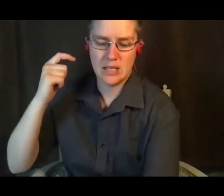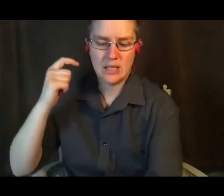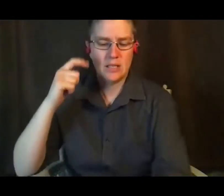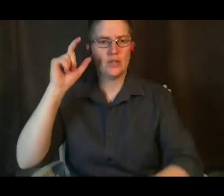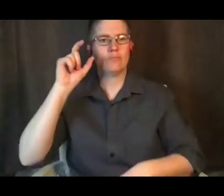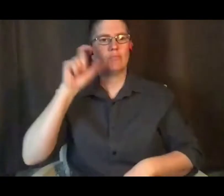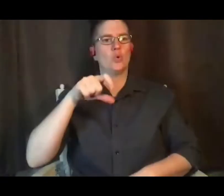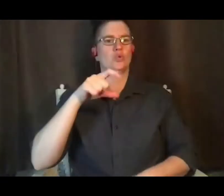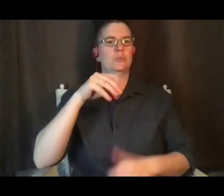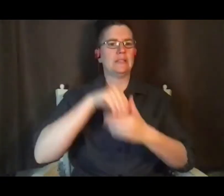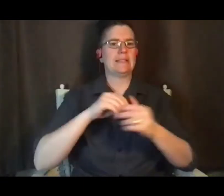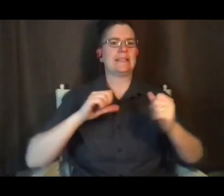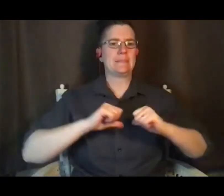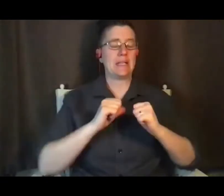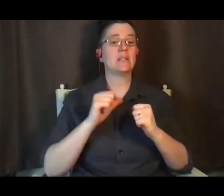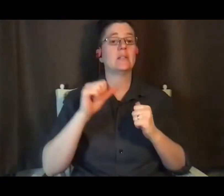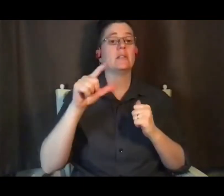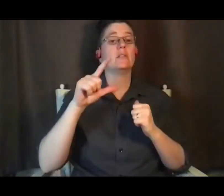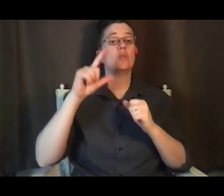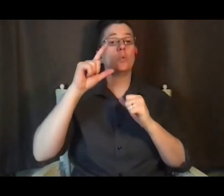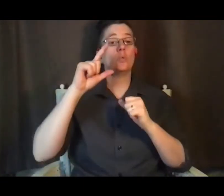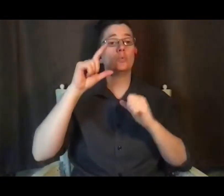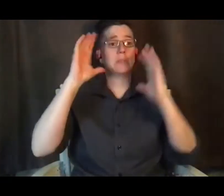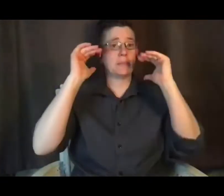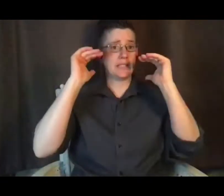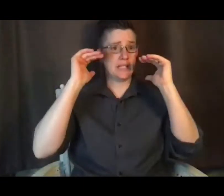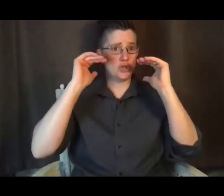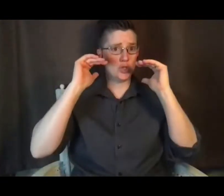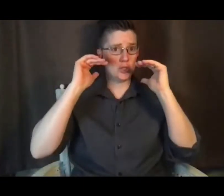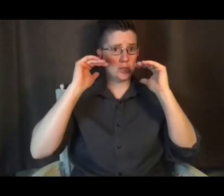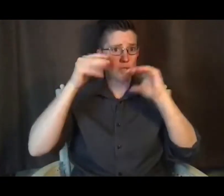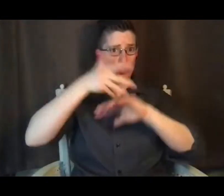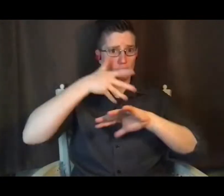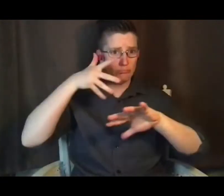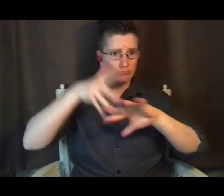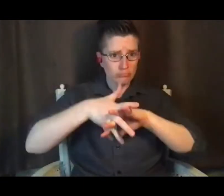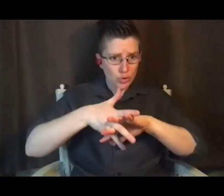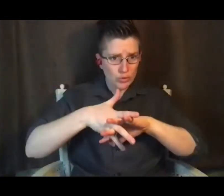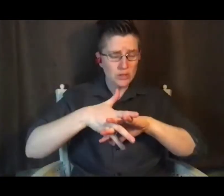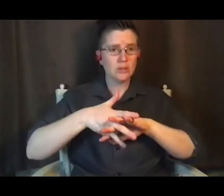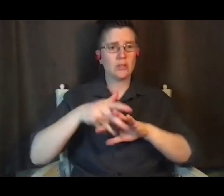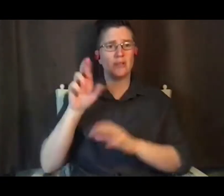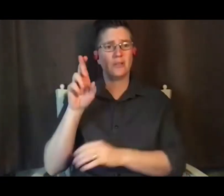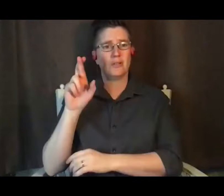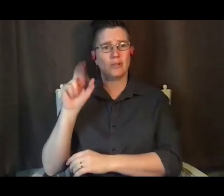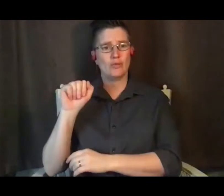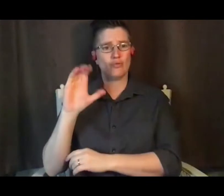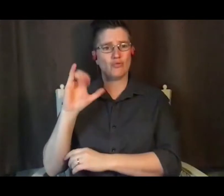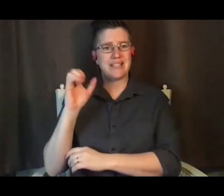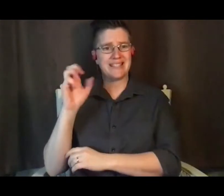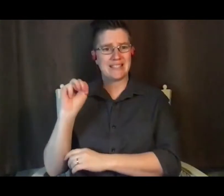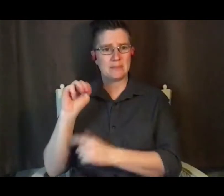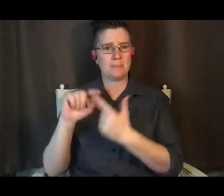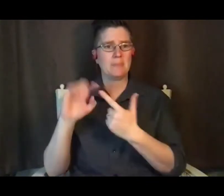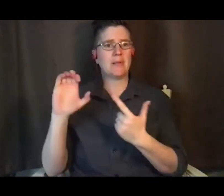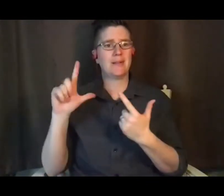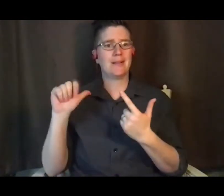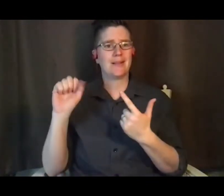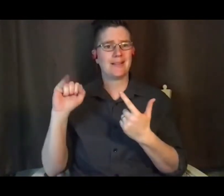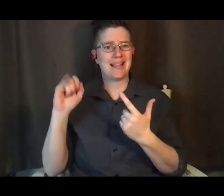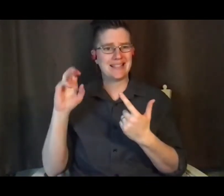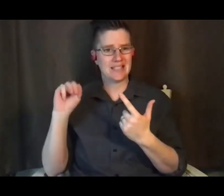that those expectations are rooted in racism in classism in ableism in gender-based oppression